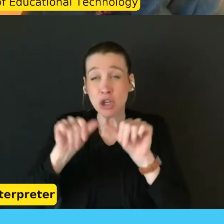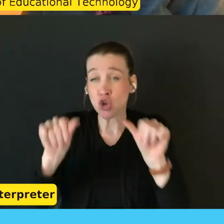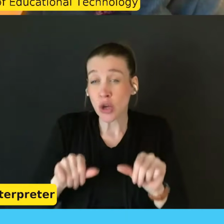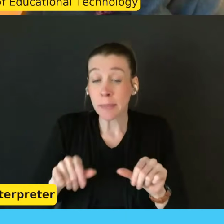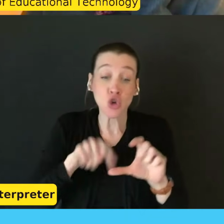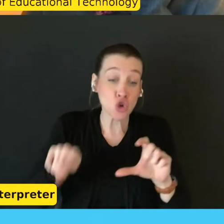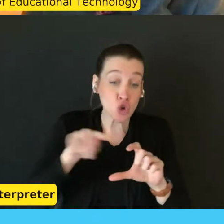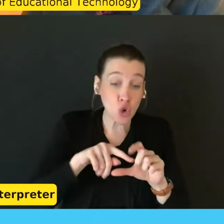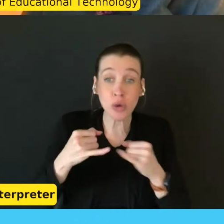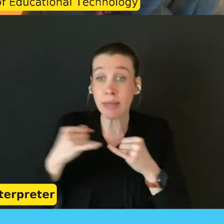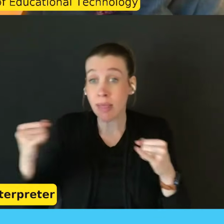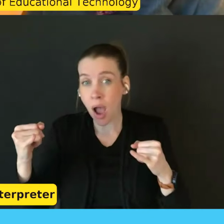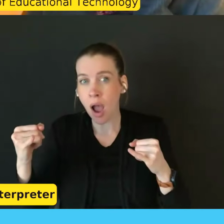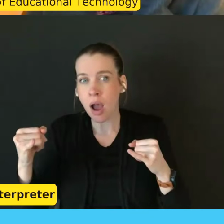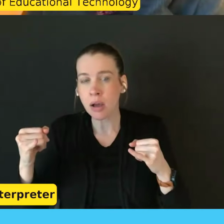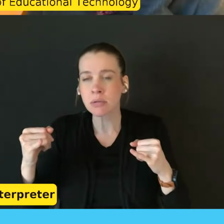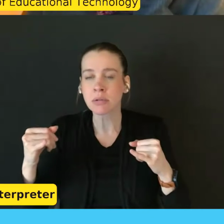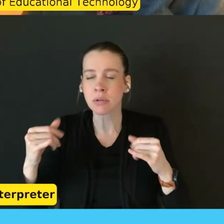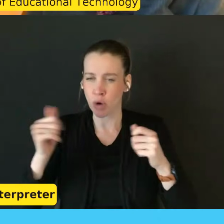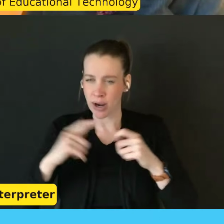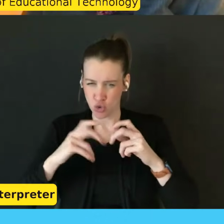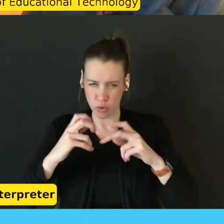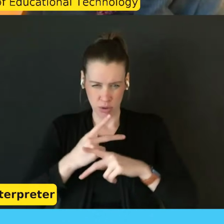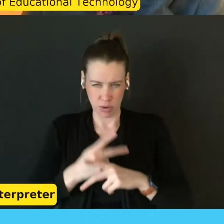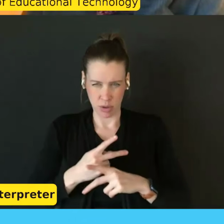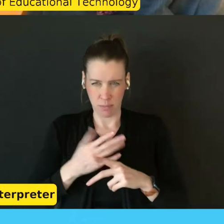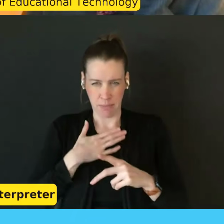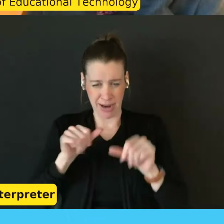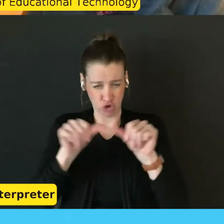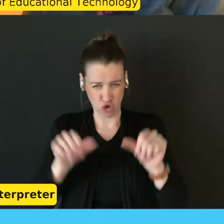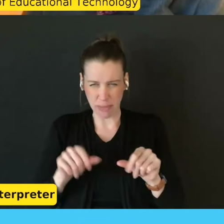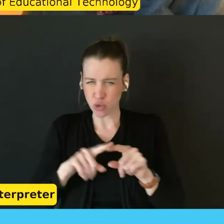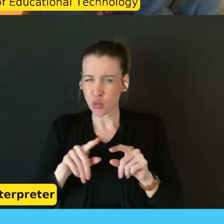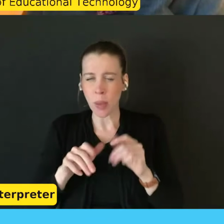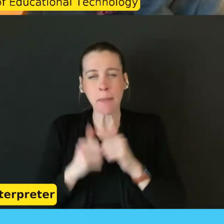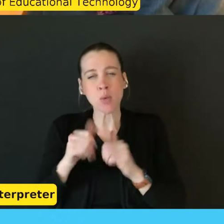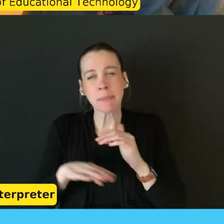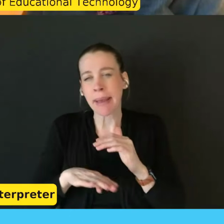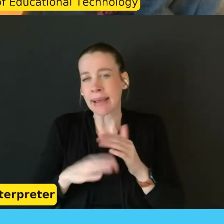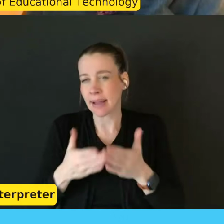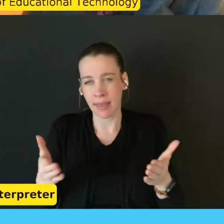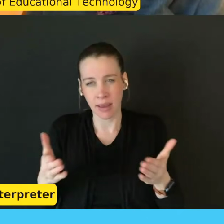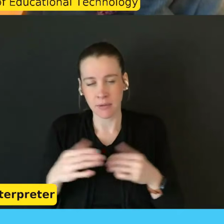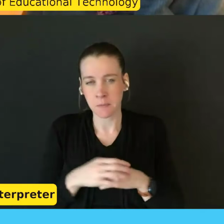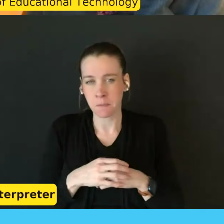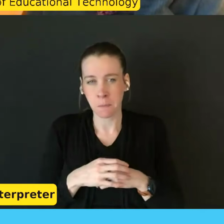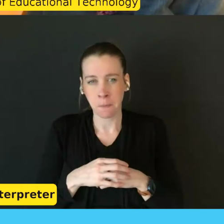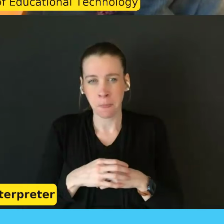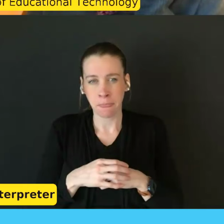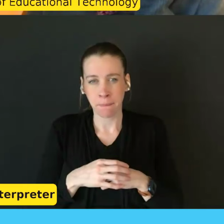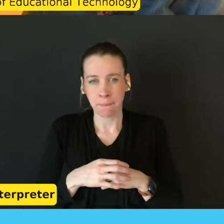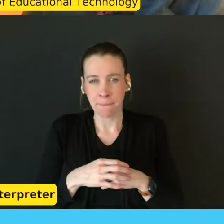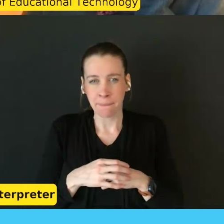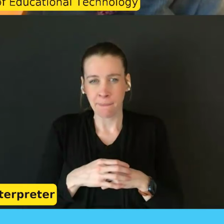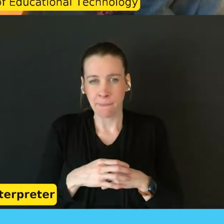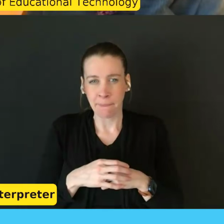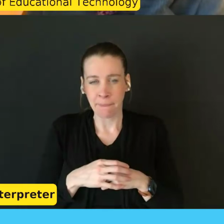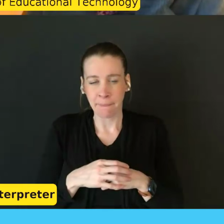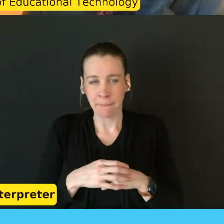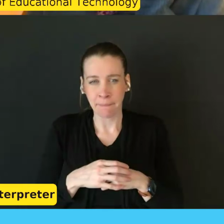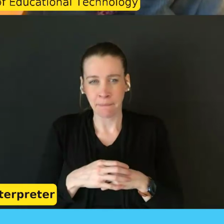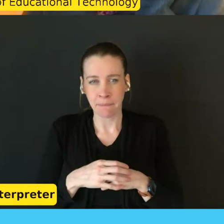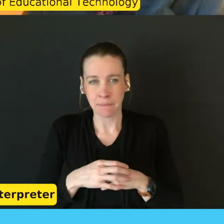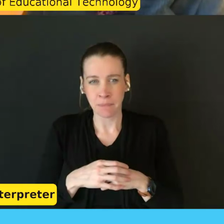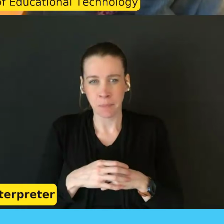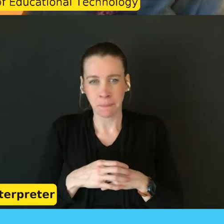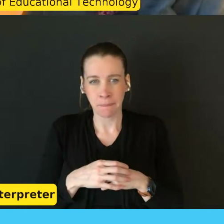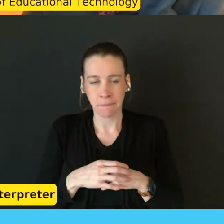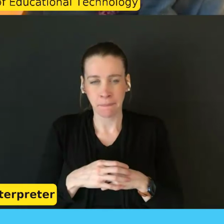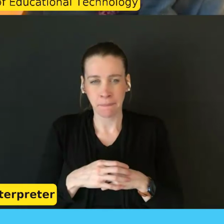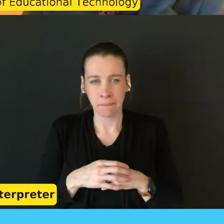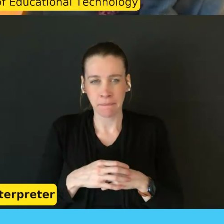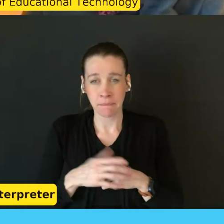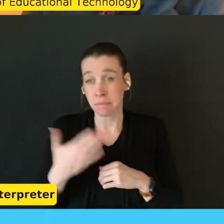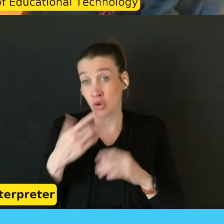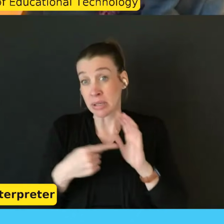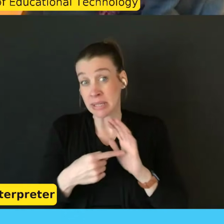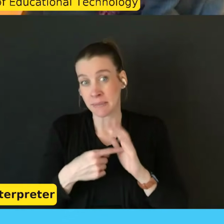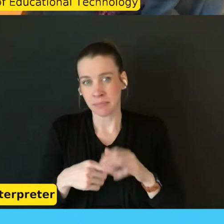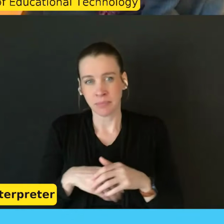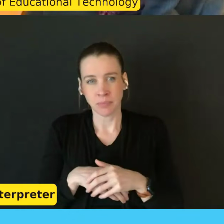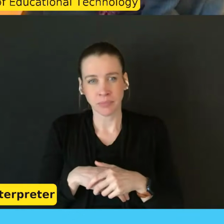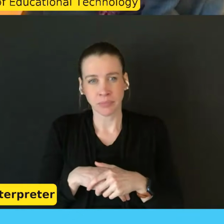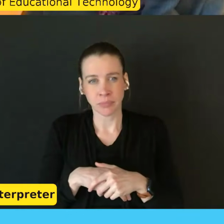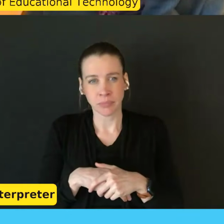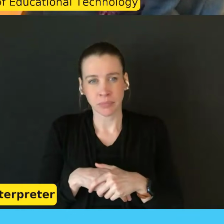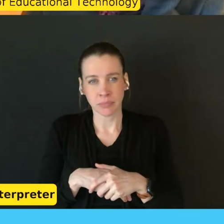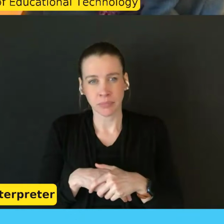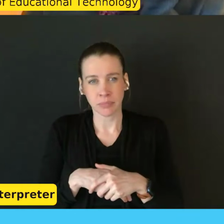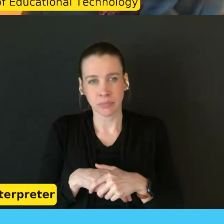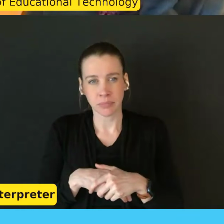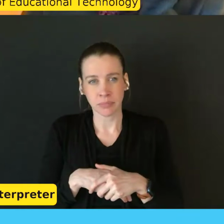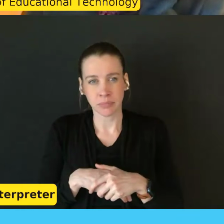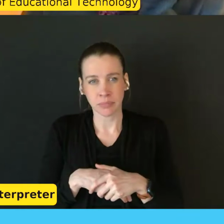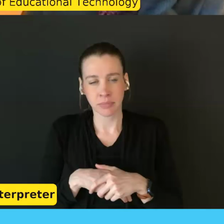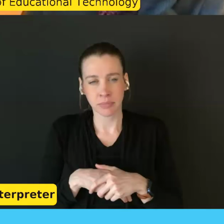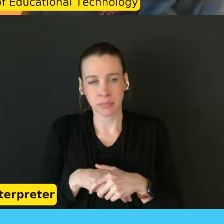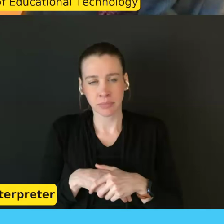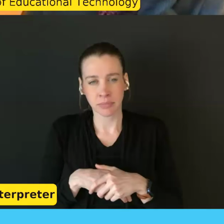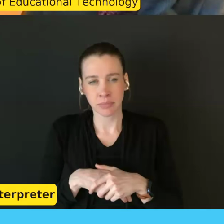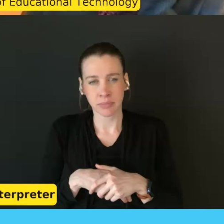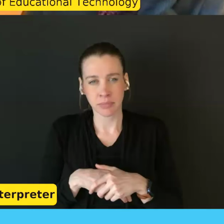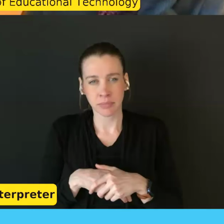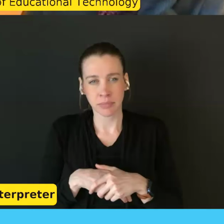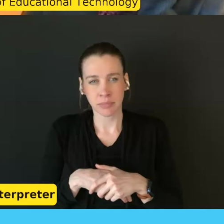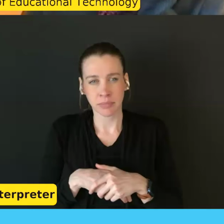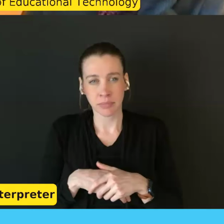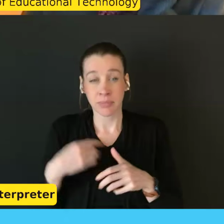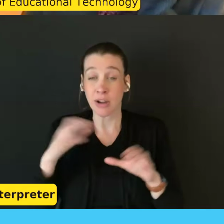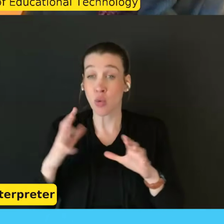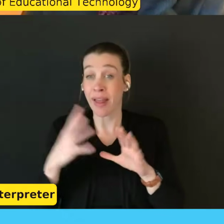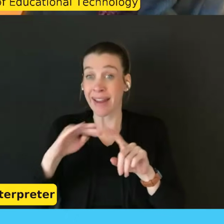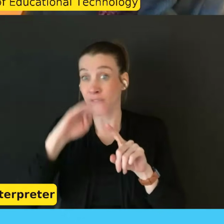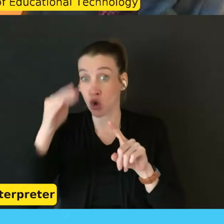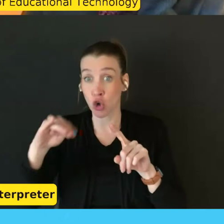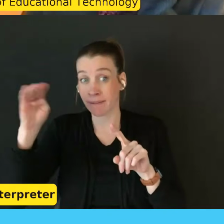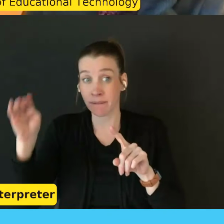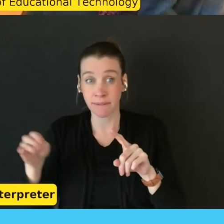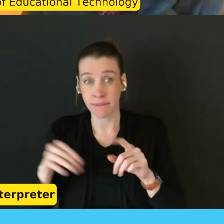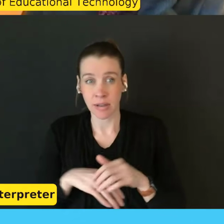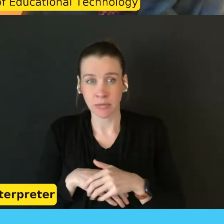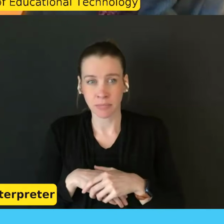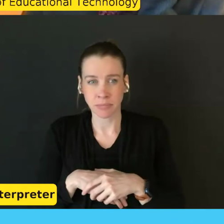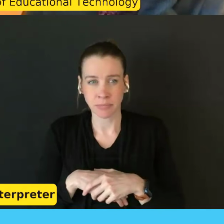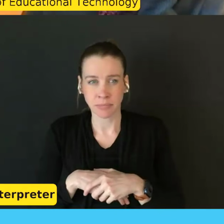put so many things in it. I realize I have 25 days. I have kids that have never probably painted before. So you need to stop that and say, how can I just break things down. The best thing for me, my best thing if I let them do this is to start doodling things, start with